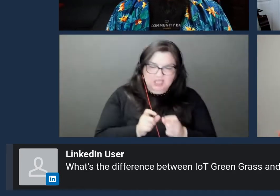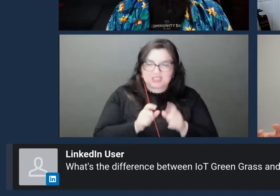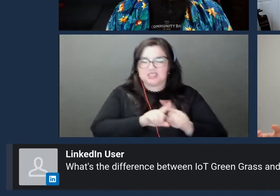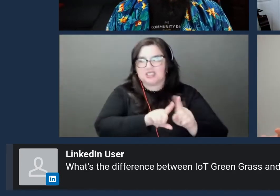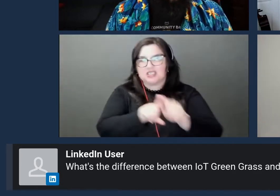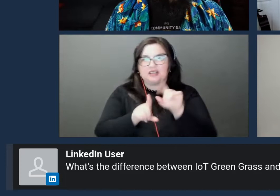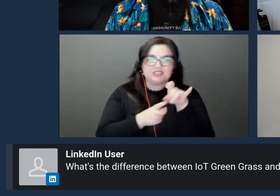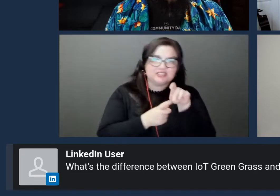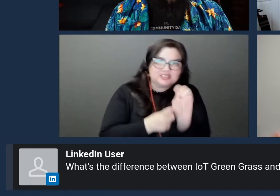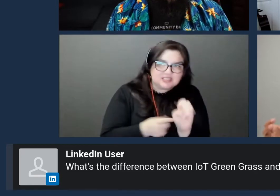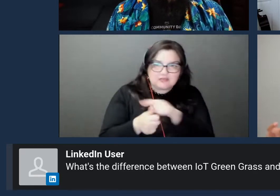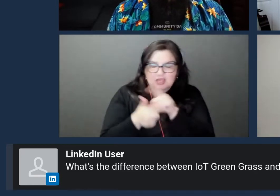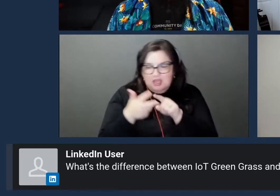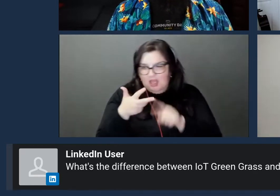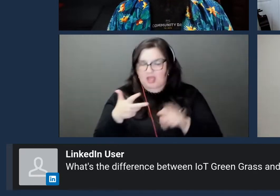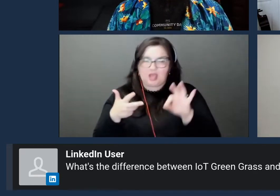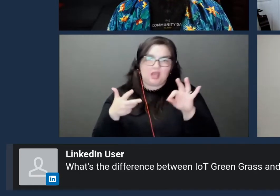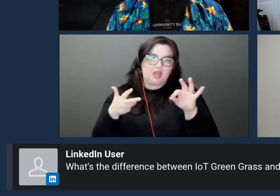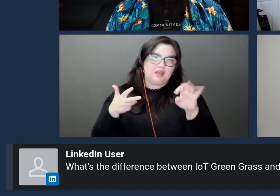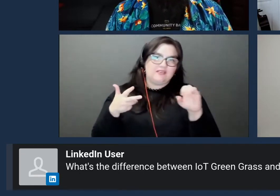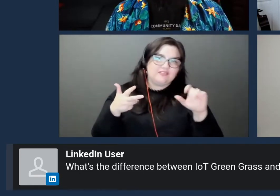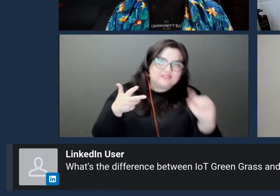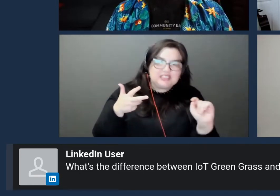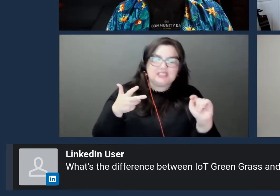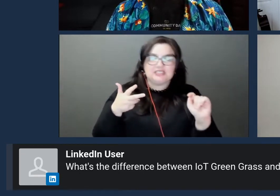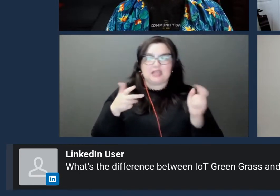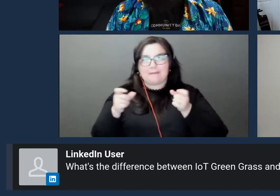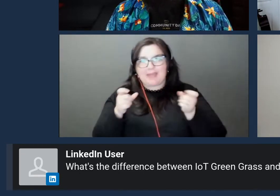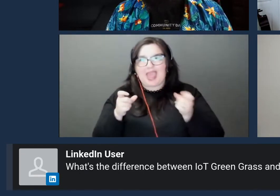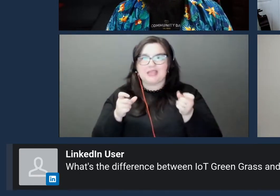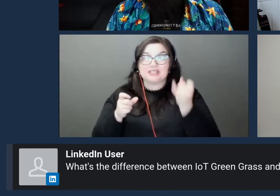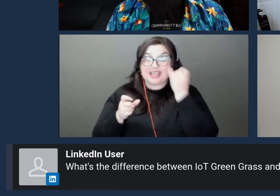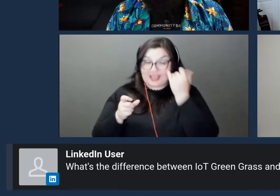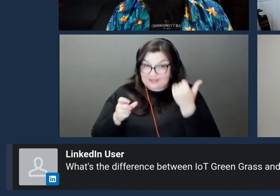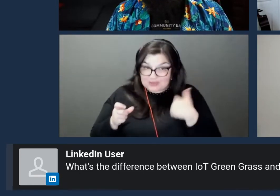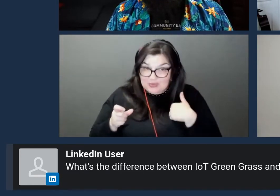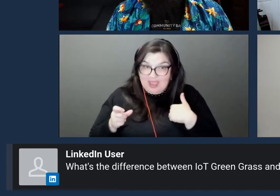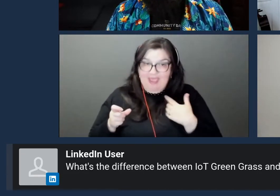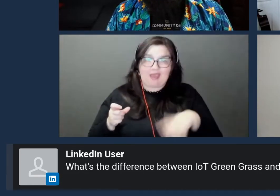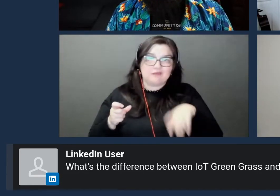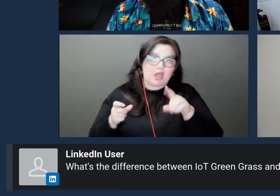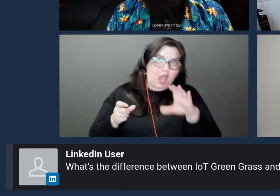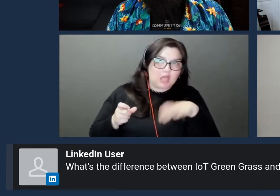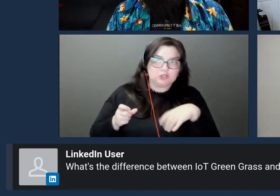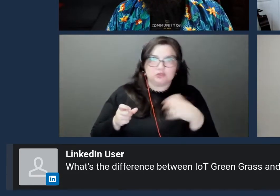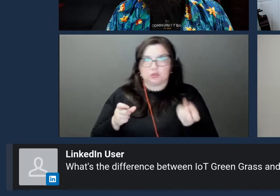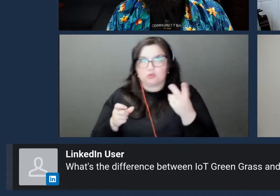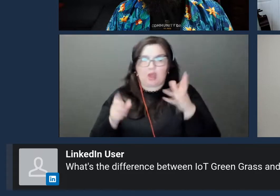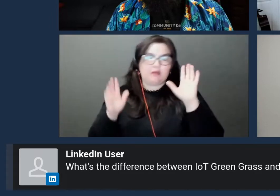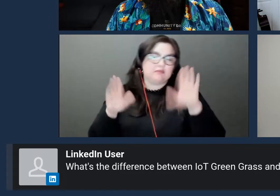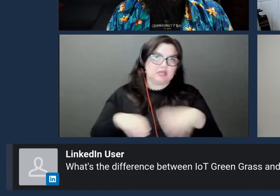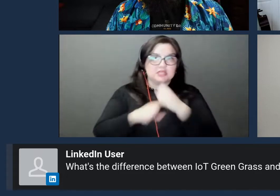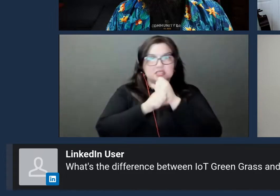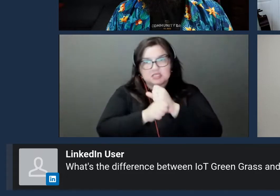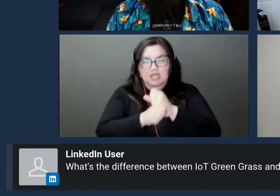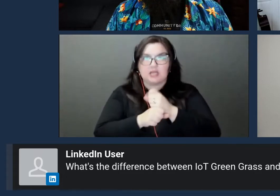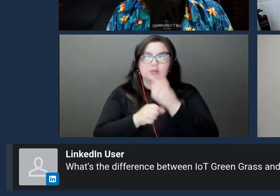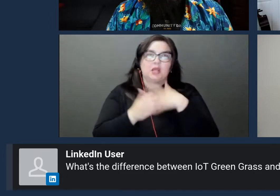You have to figure out how you're going to do fleet management if you have hundreds and dozens of these devices deployed out there. Security is very top of mind.